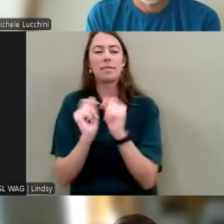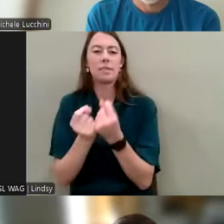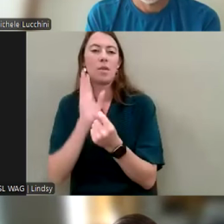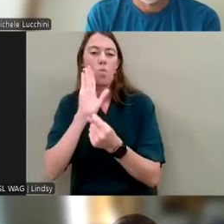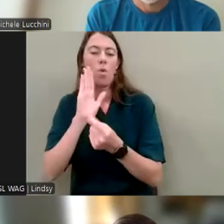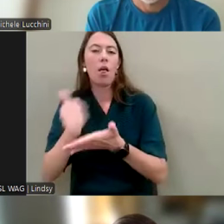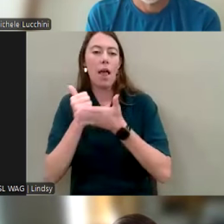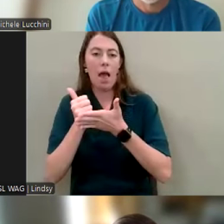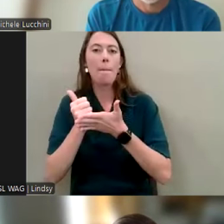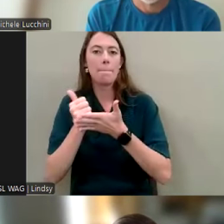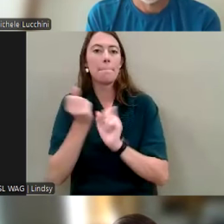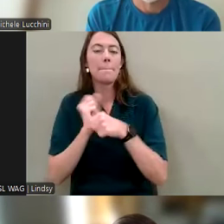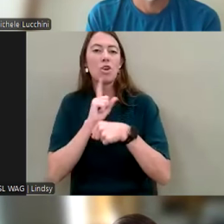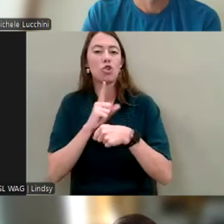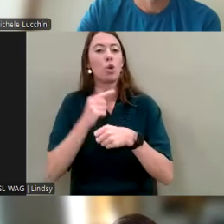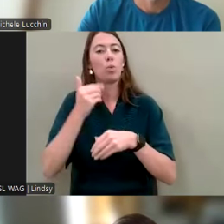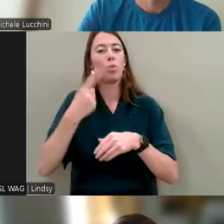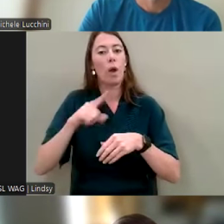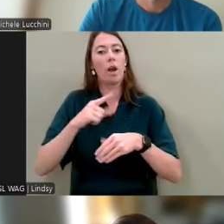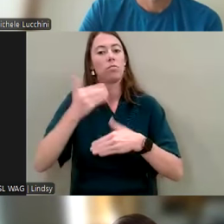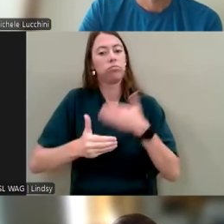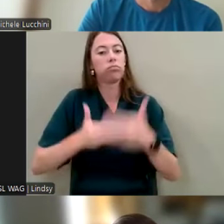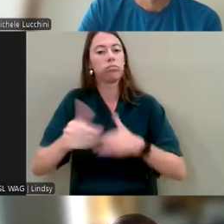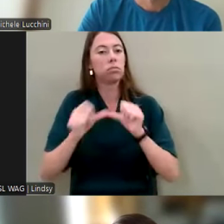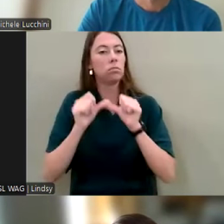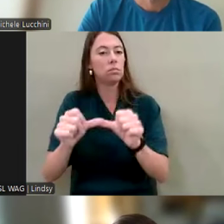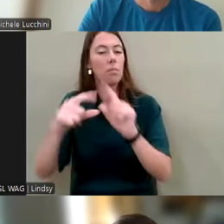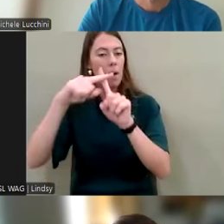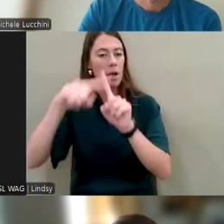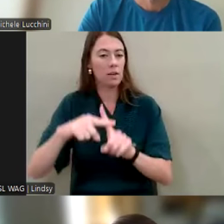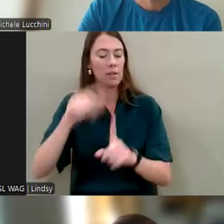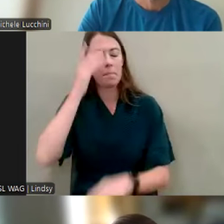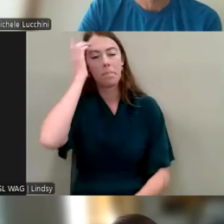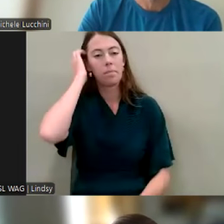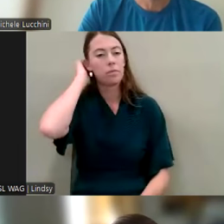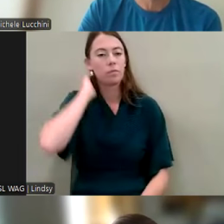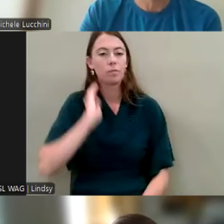and keep us moving in the proper direction. >> MICHELE LUCCHINI: Yeah. Maybe if I can